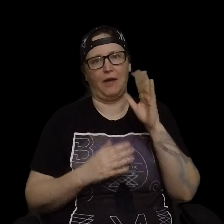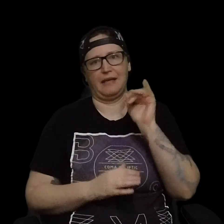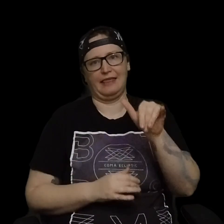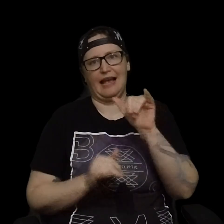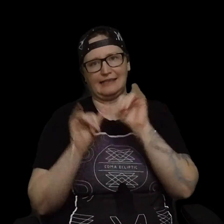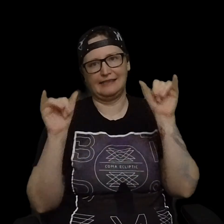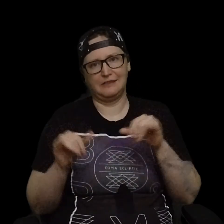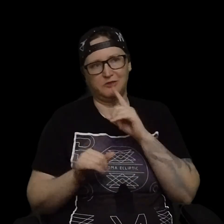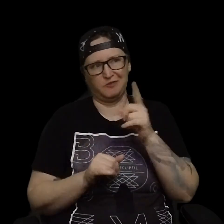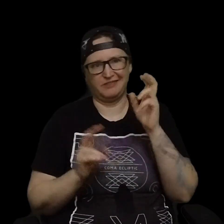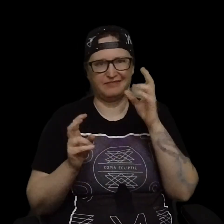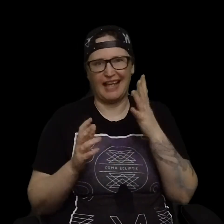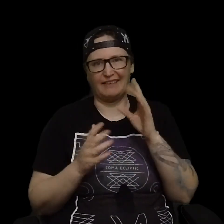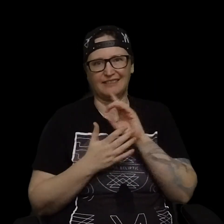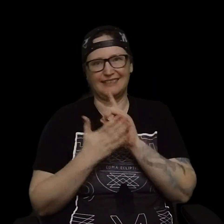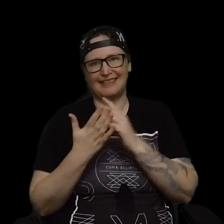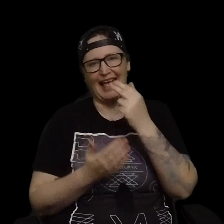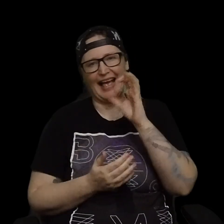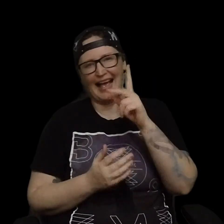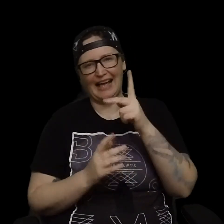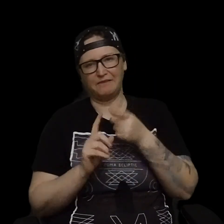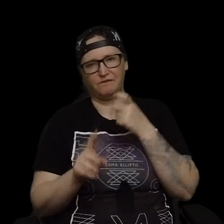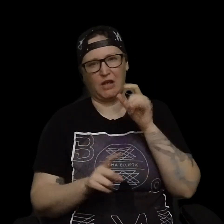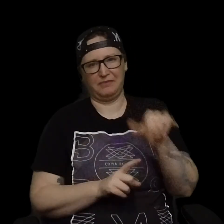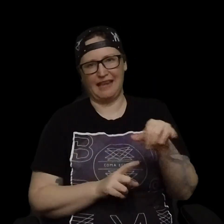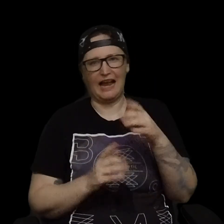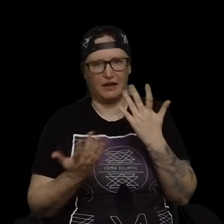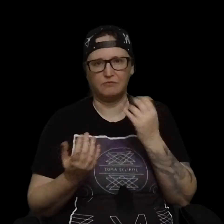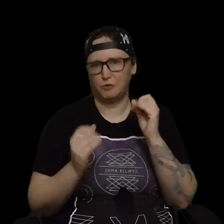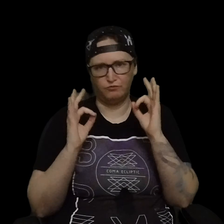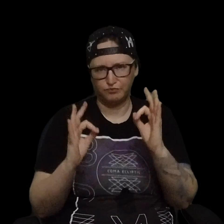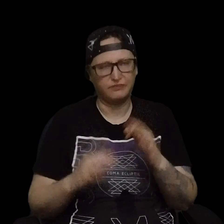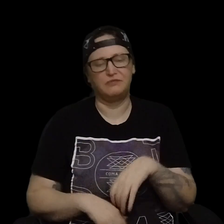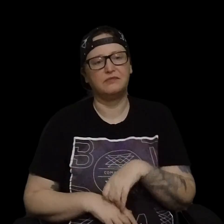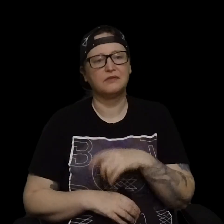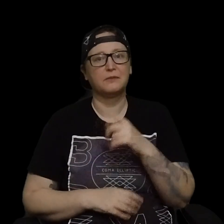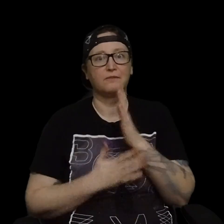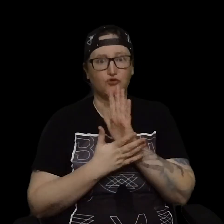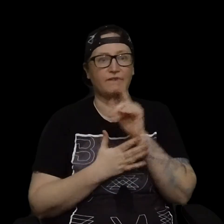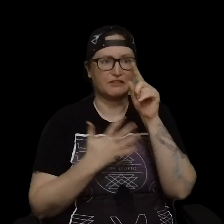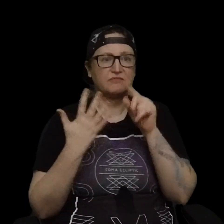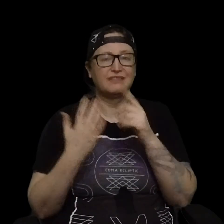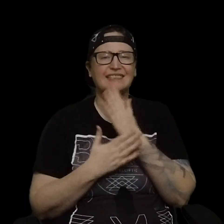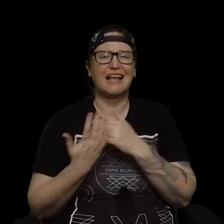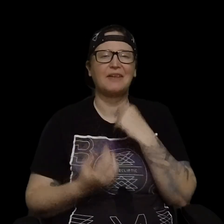heavily inspired by that system kind of design hack from that um you know there's a lot of